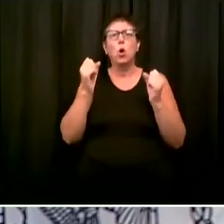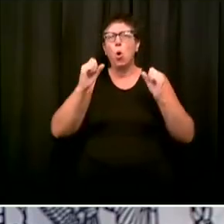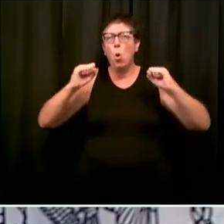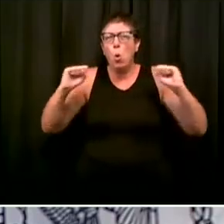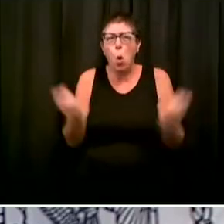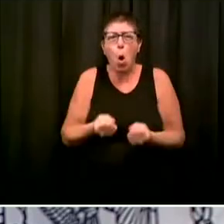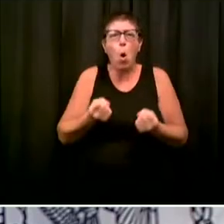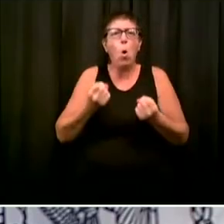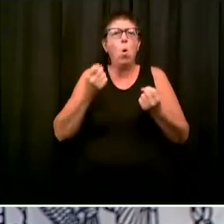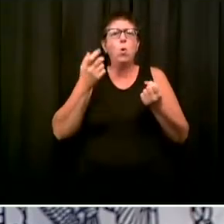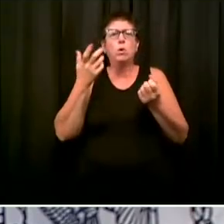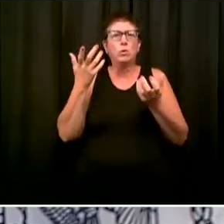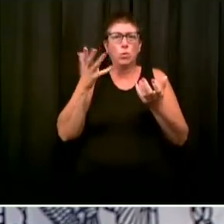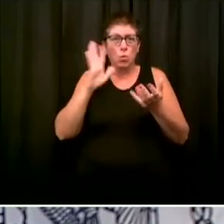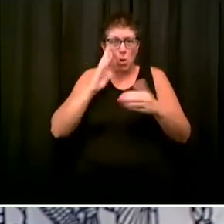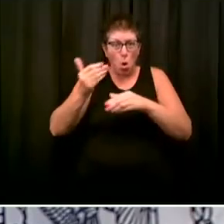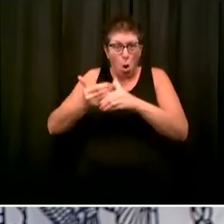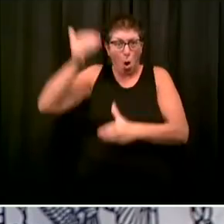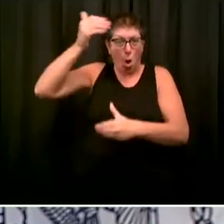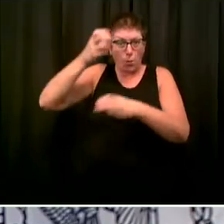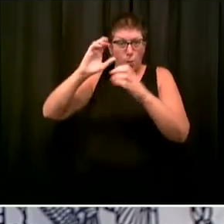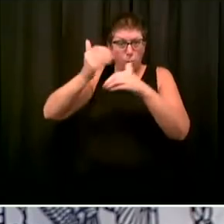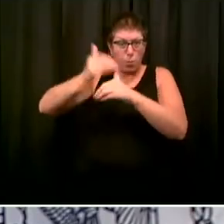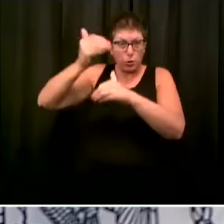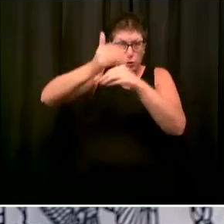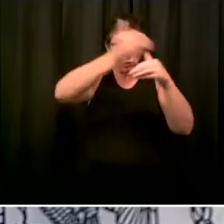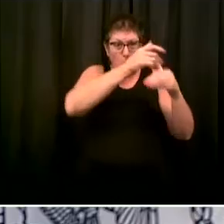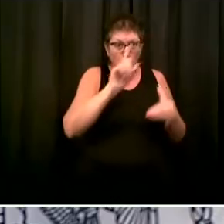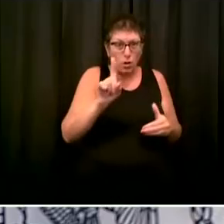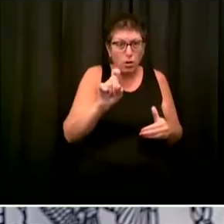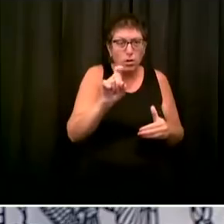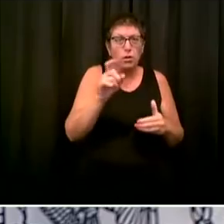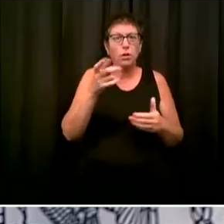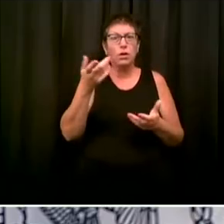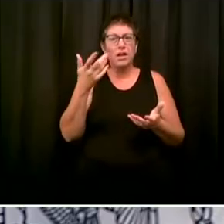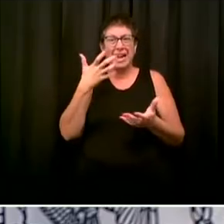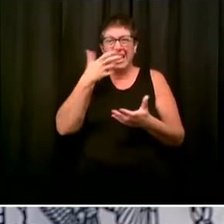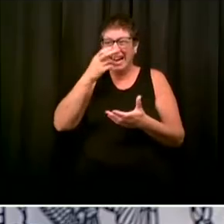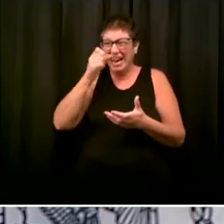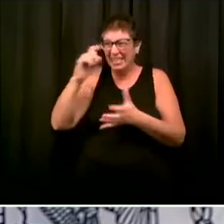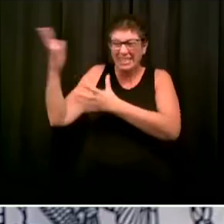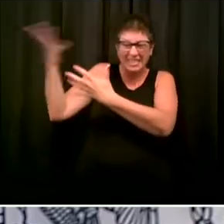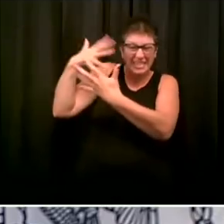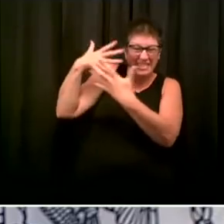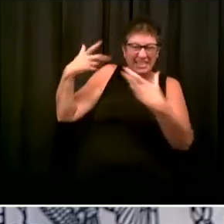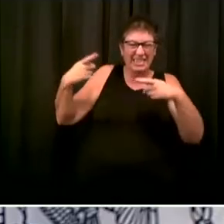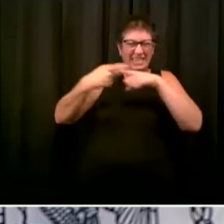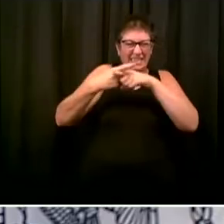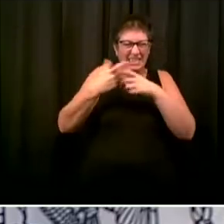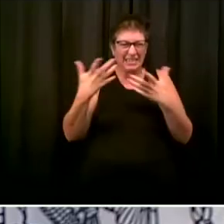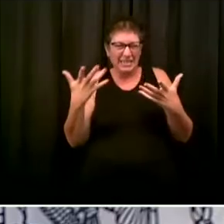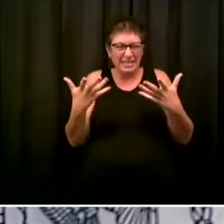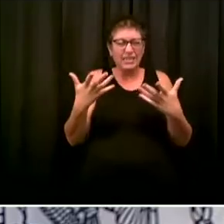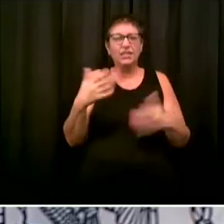WINDWOS OPENA NDB LAST OF THE